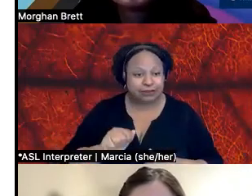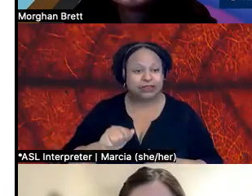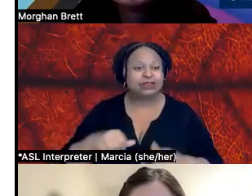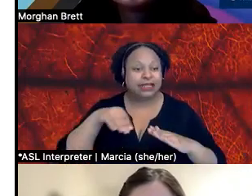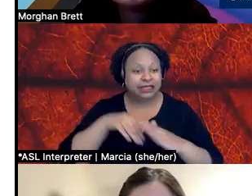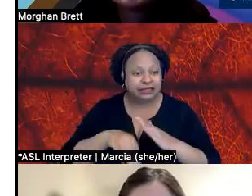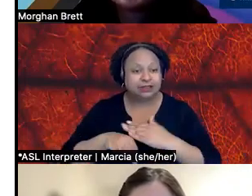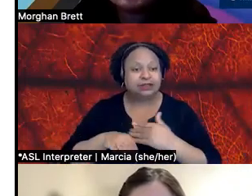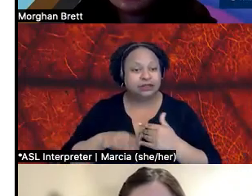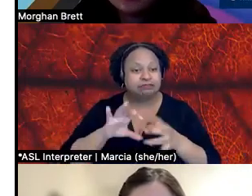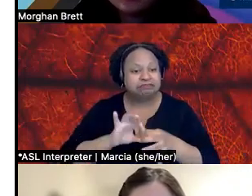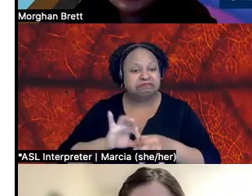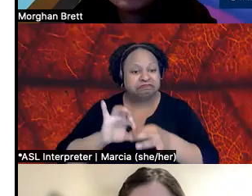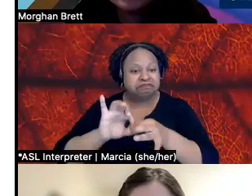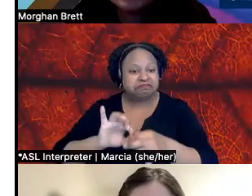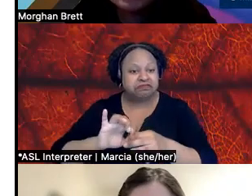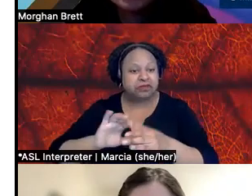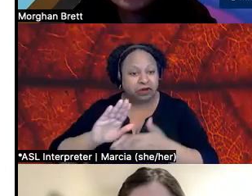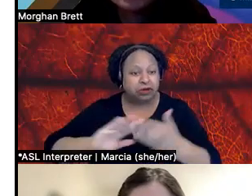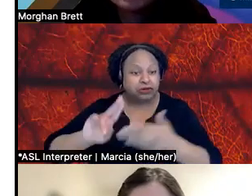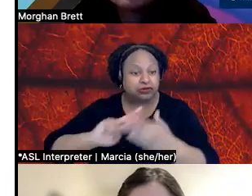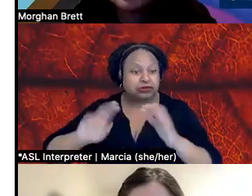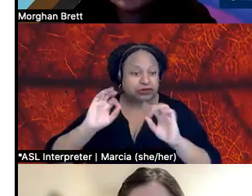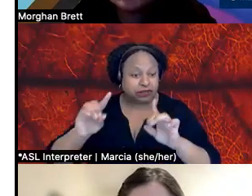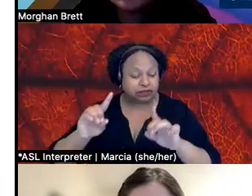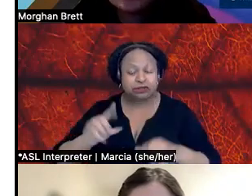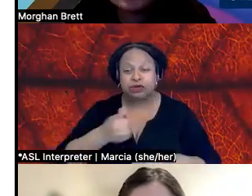As an individual living with a disability Jessica is familiar with